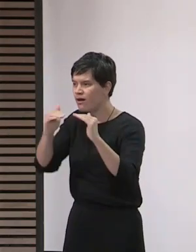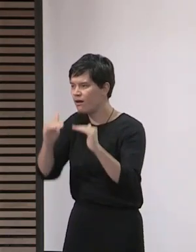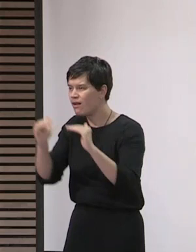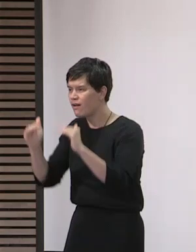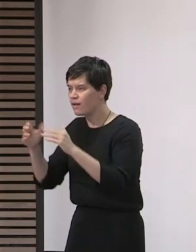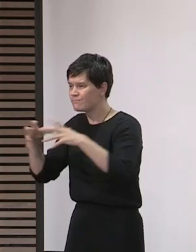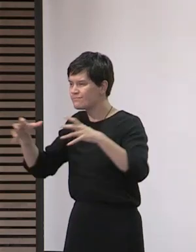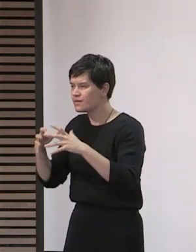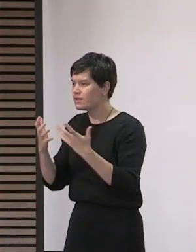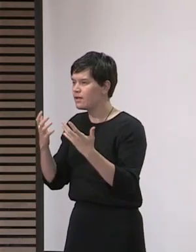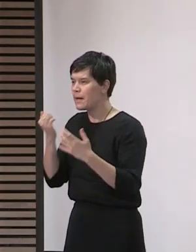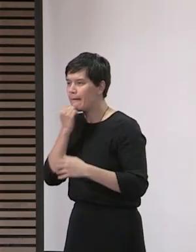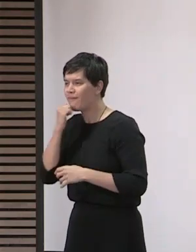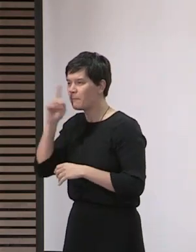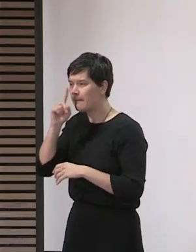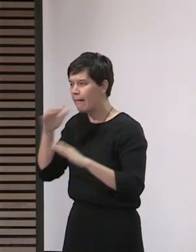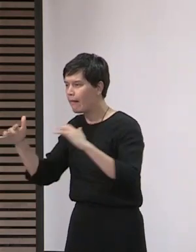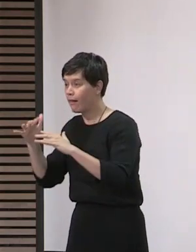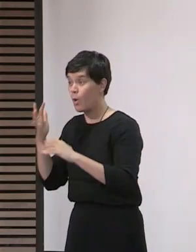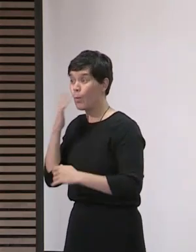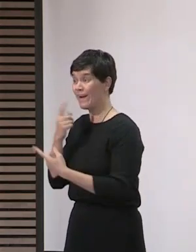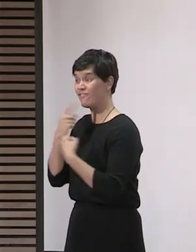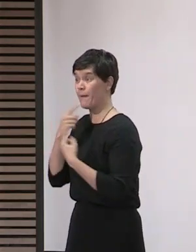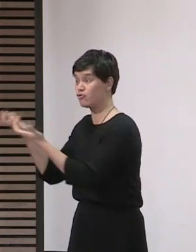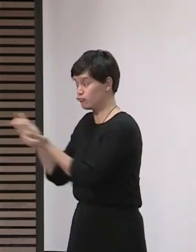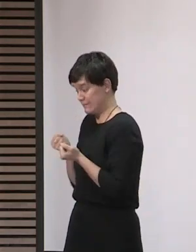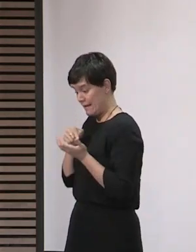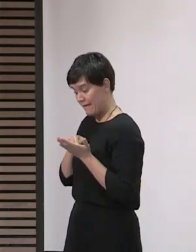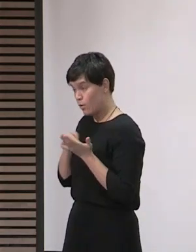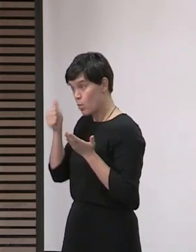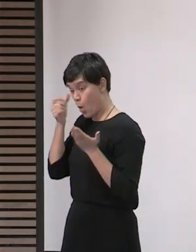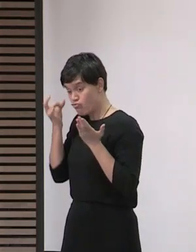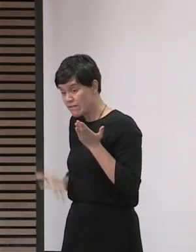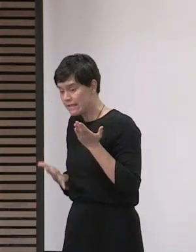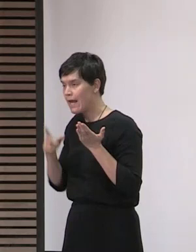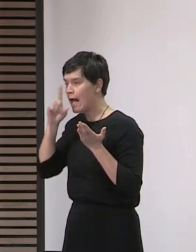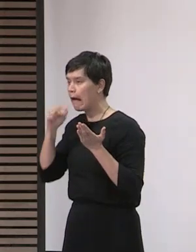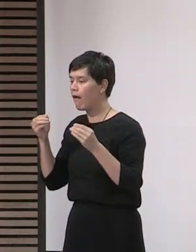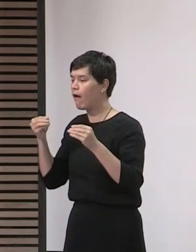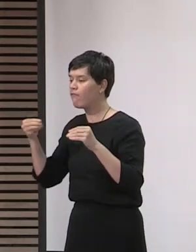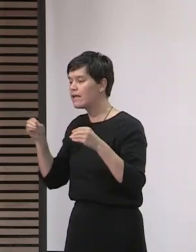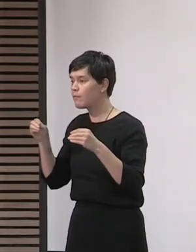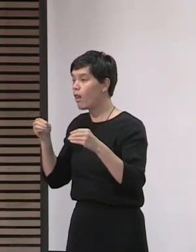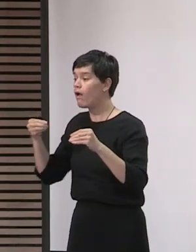activity to take place when the advice and data says it's safe. We want to get our